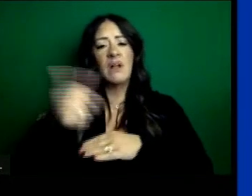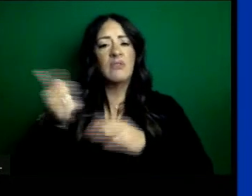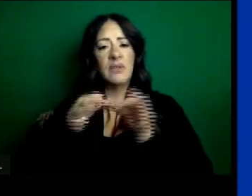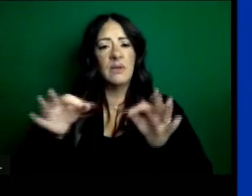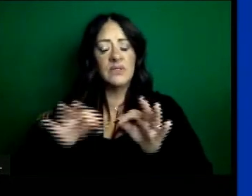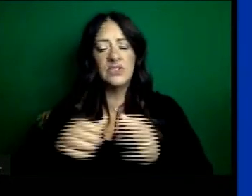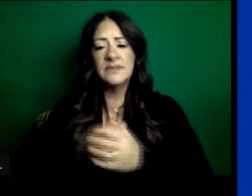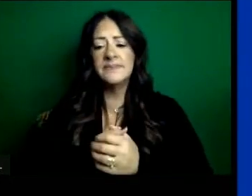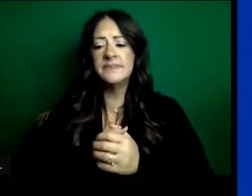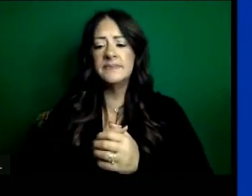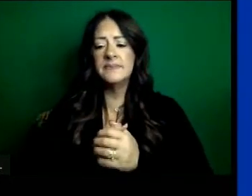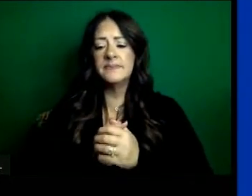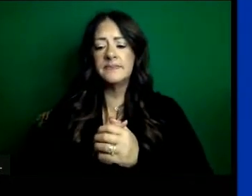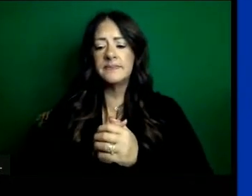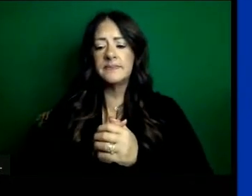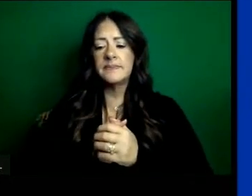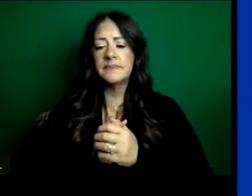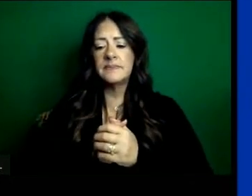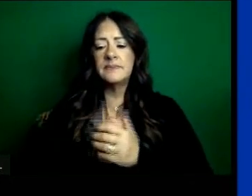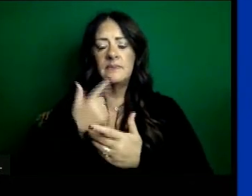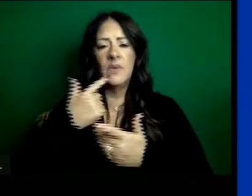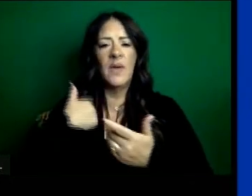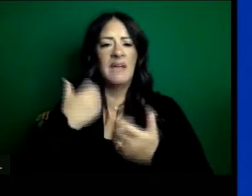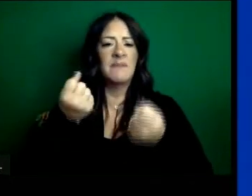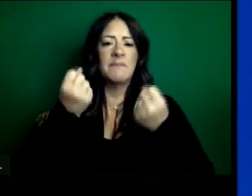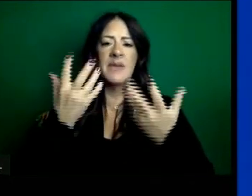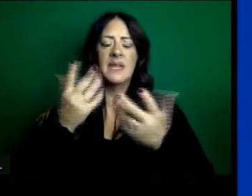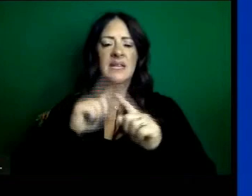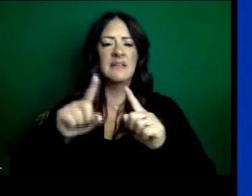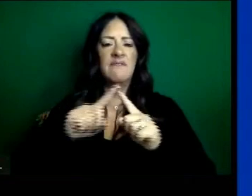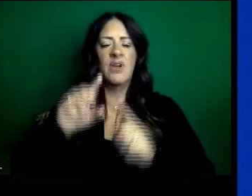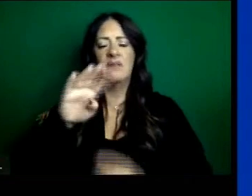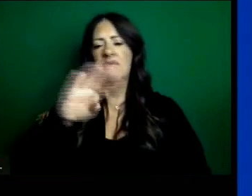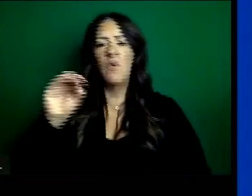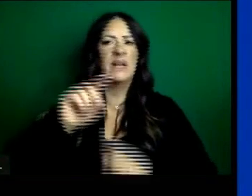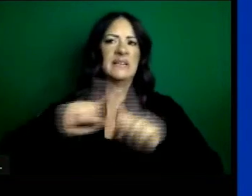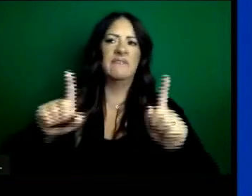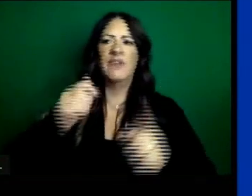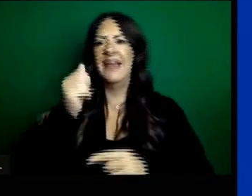MAKING SURE WE TOUCH WAY BEYOND THE